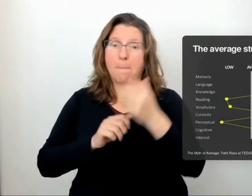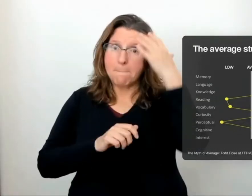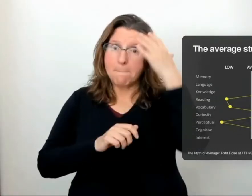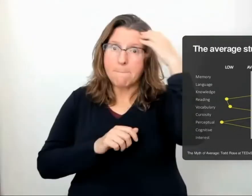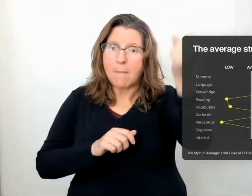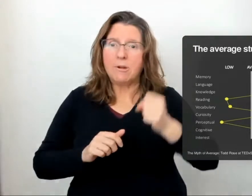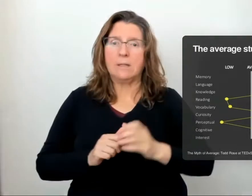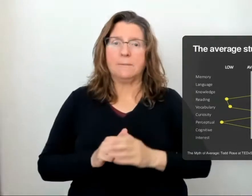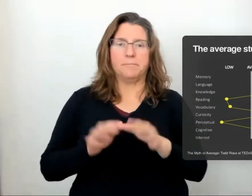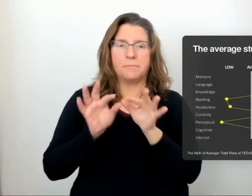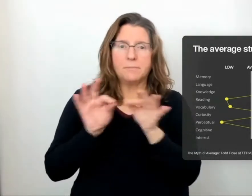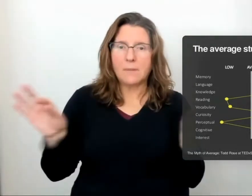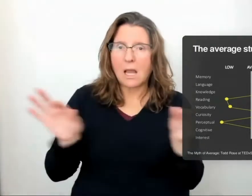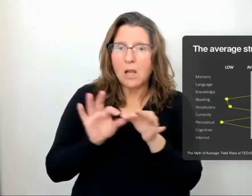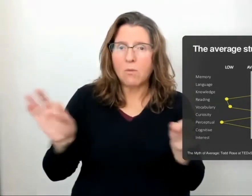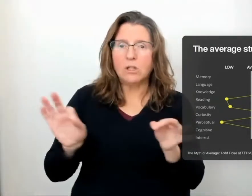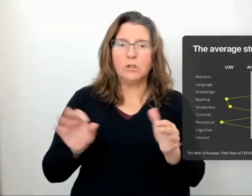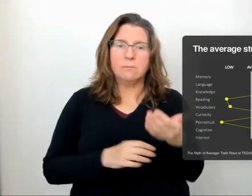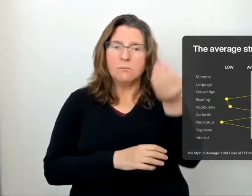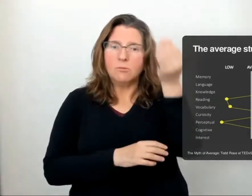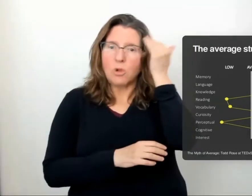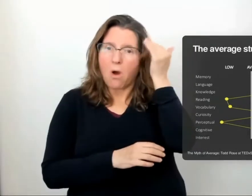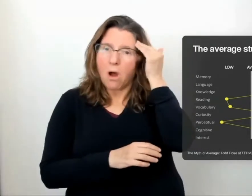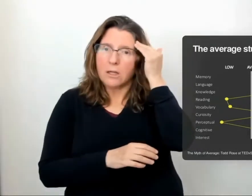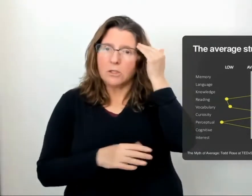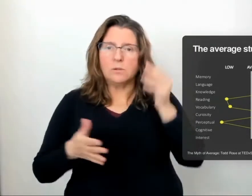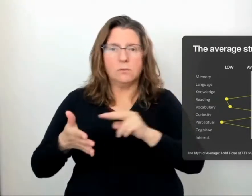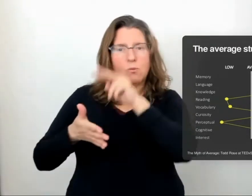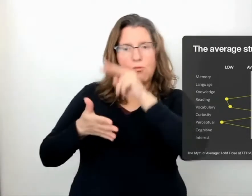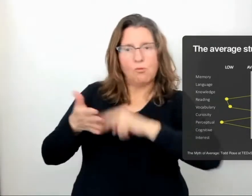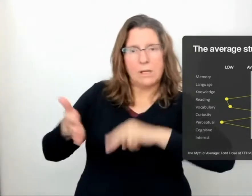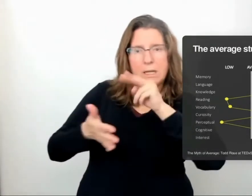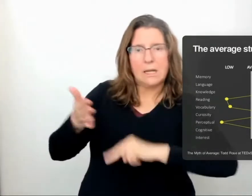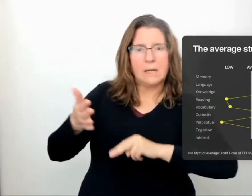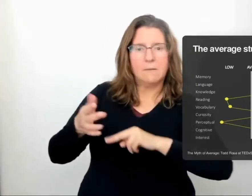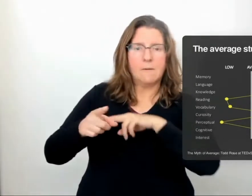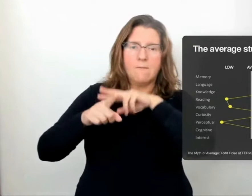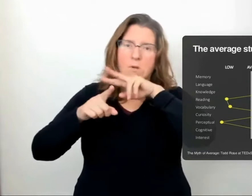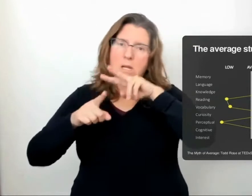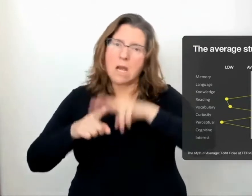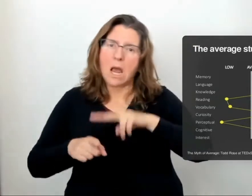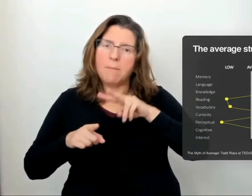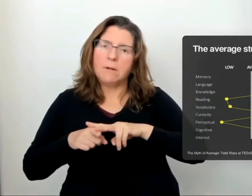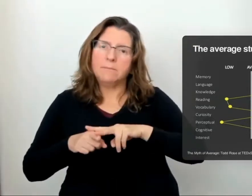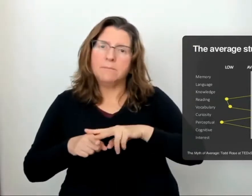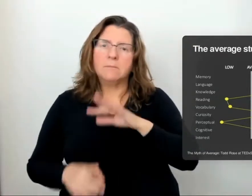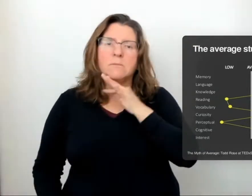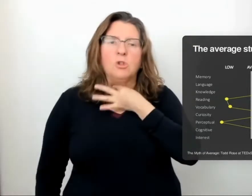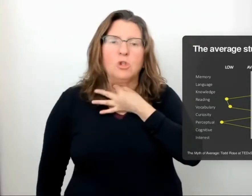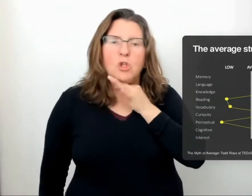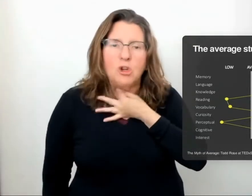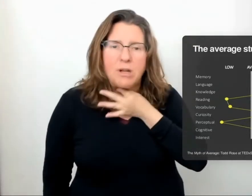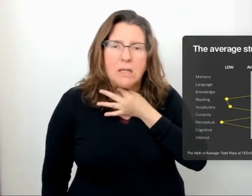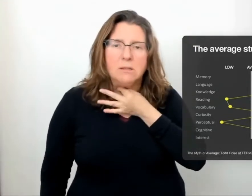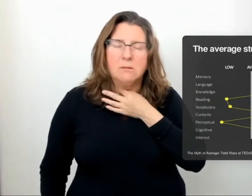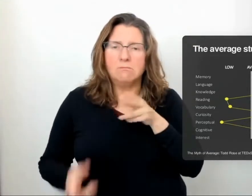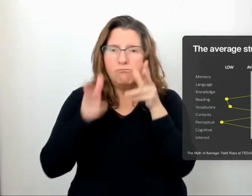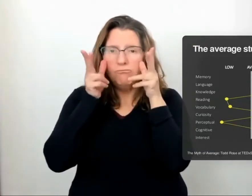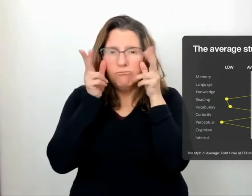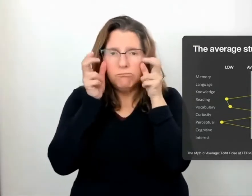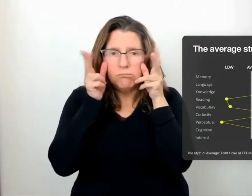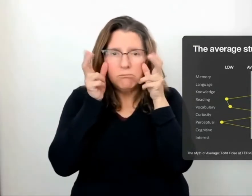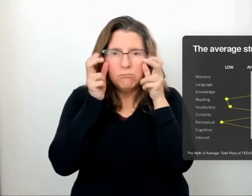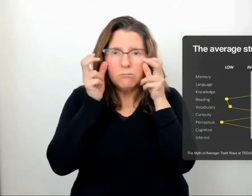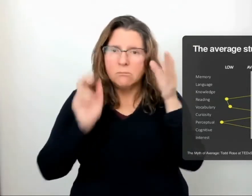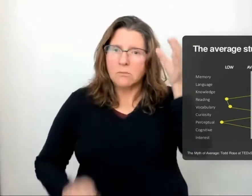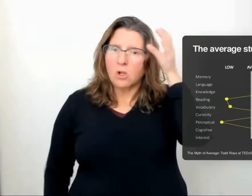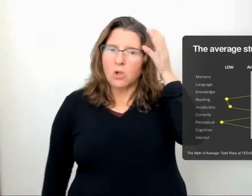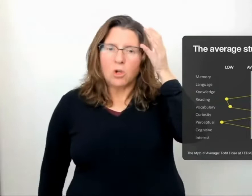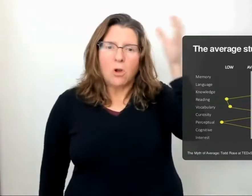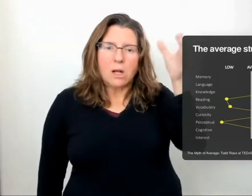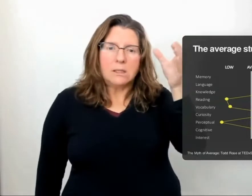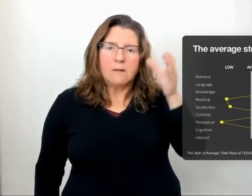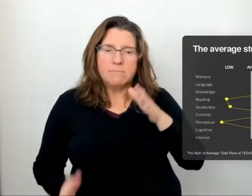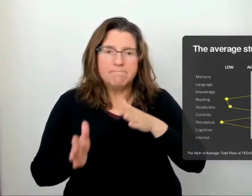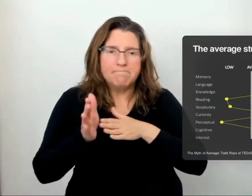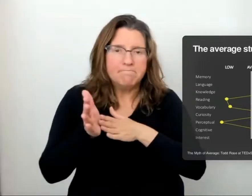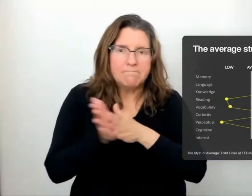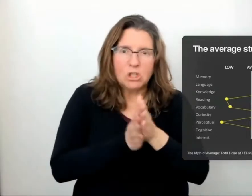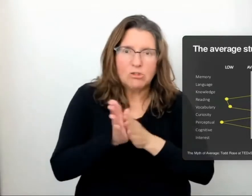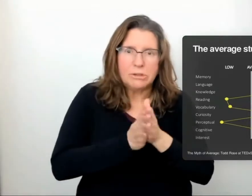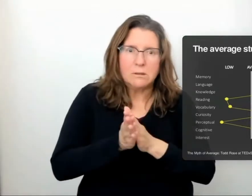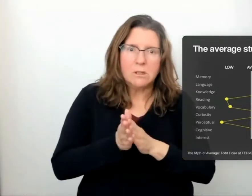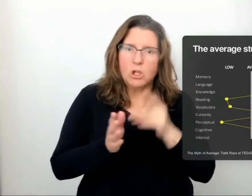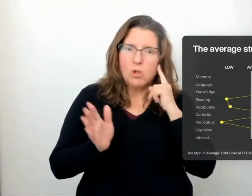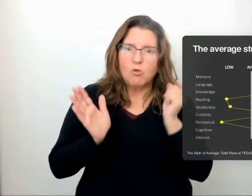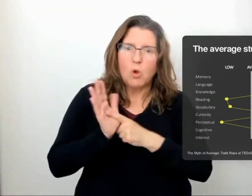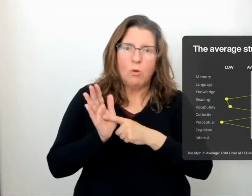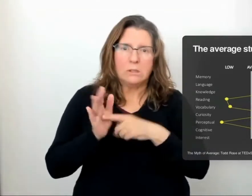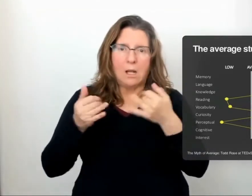memory, language, knowledge, reading, vocabulary, curiosity, perception, cognition, interest.